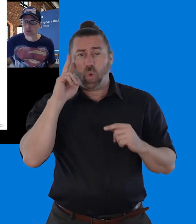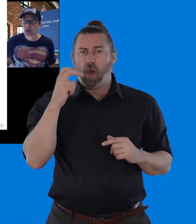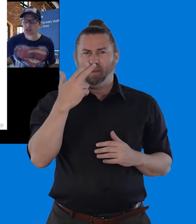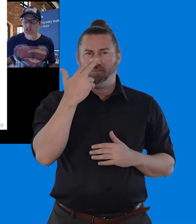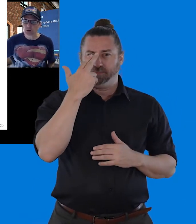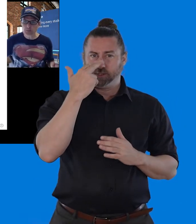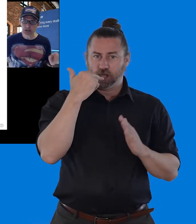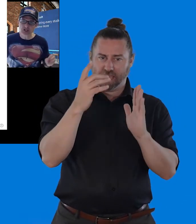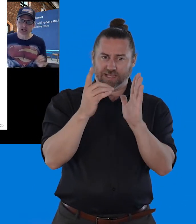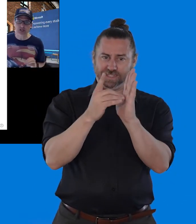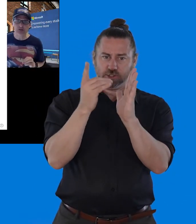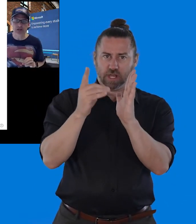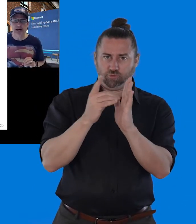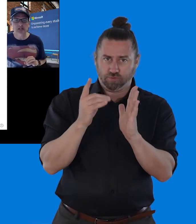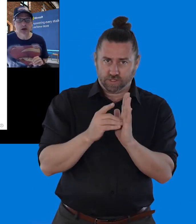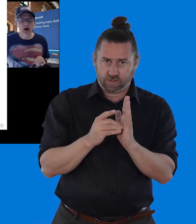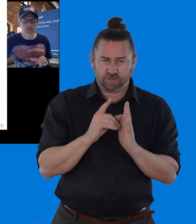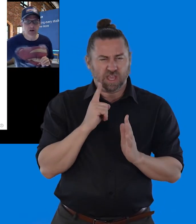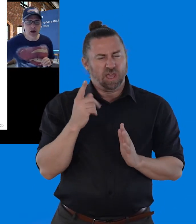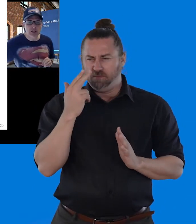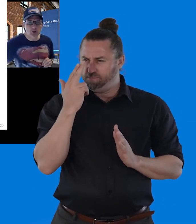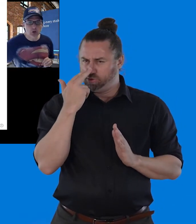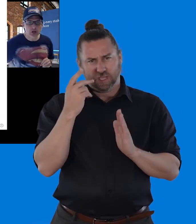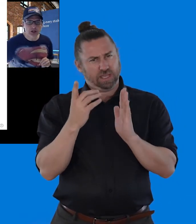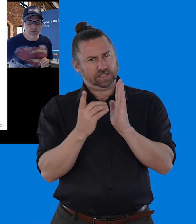So, what the picture dictionary does is when I find a word.